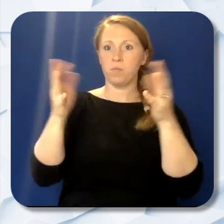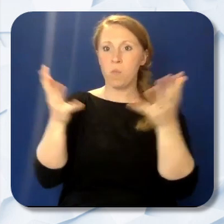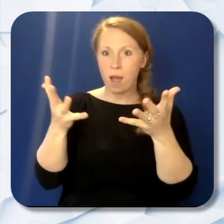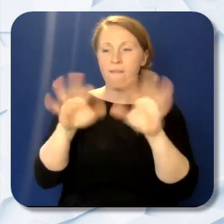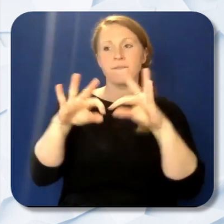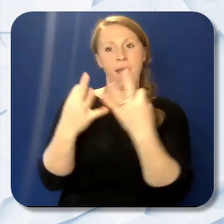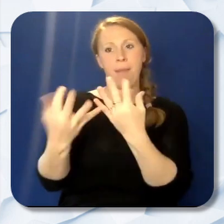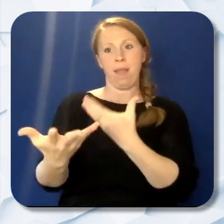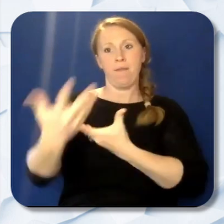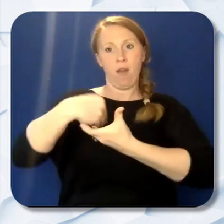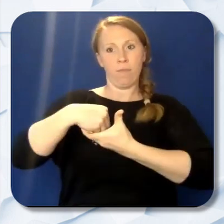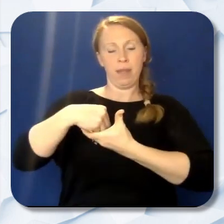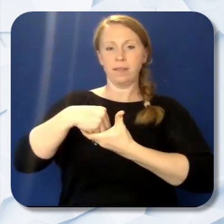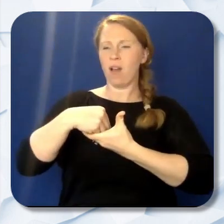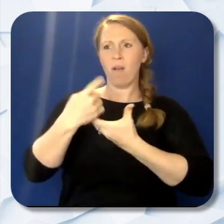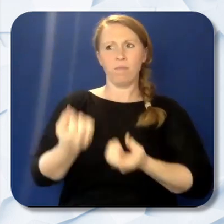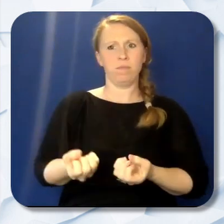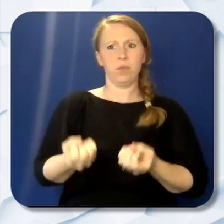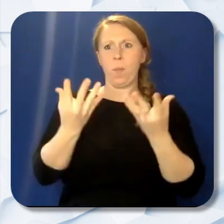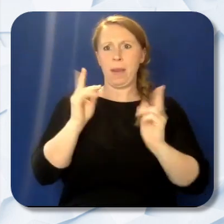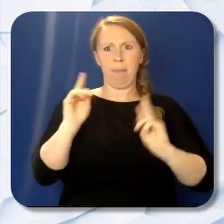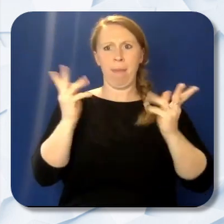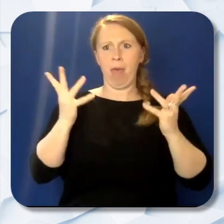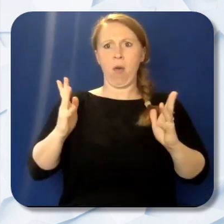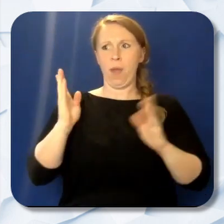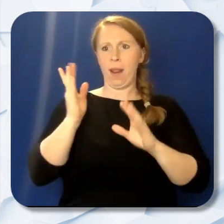which has already been mentioned by many of the speakers on this Webinar that we